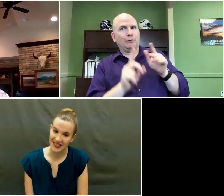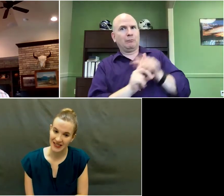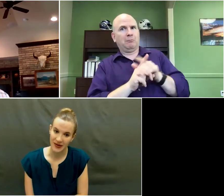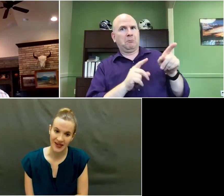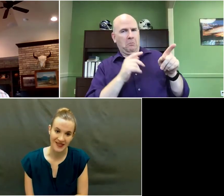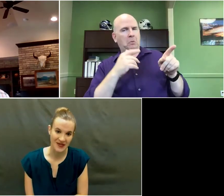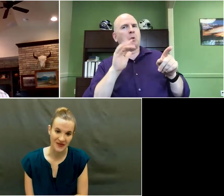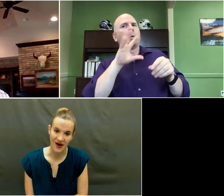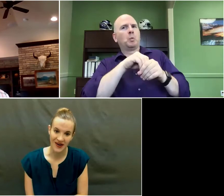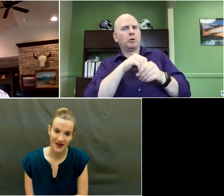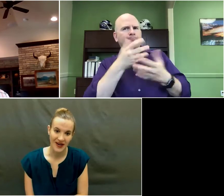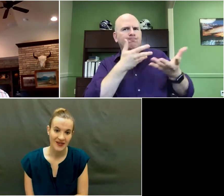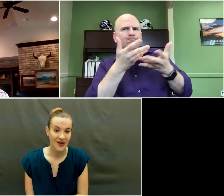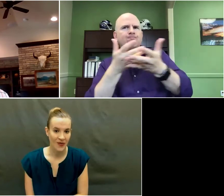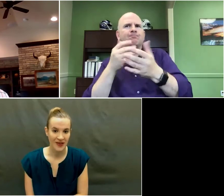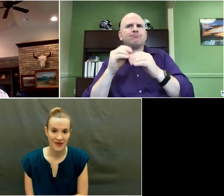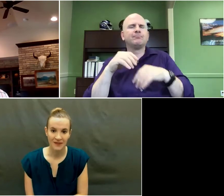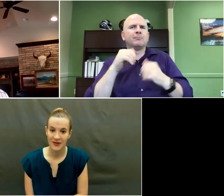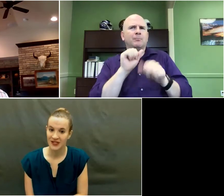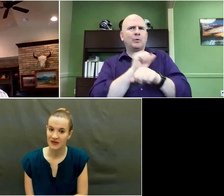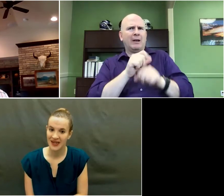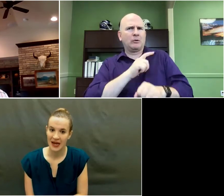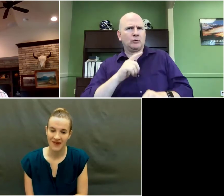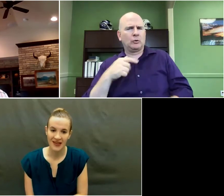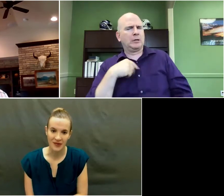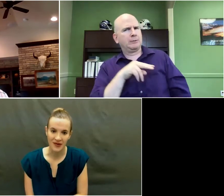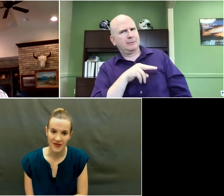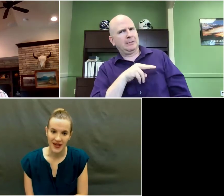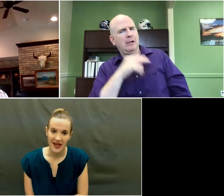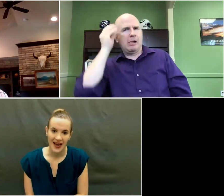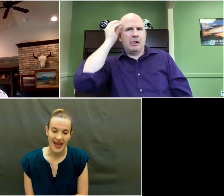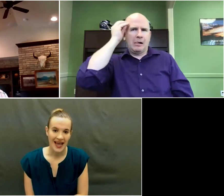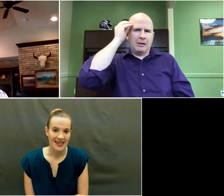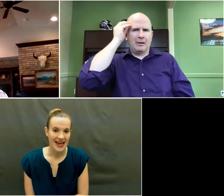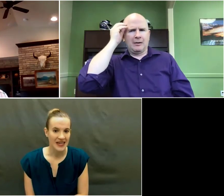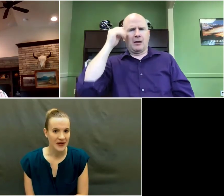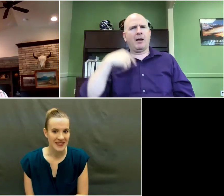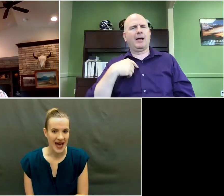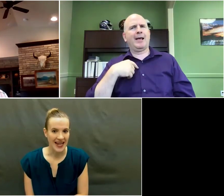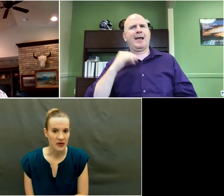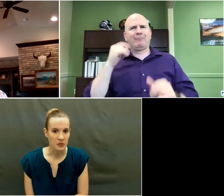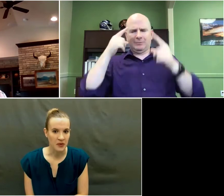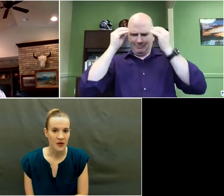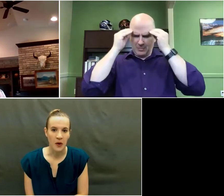experience thus far. So when the position became available, and I noticed that it would require a